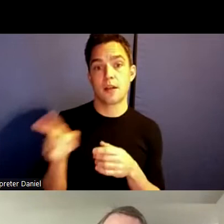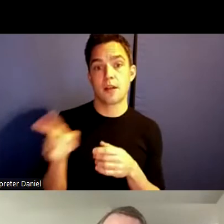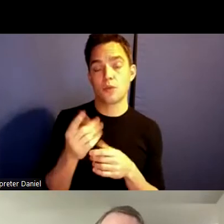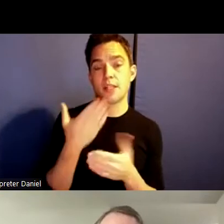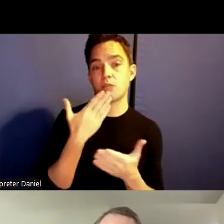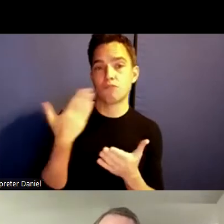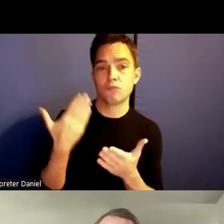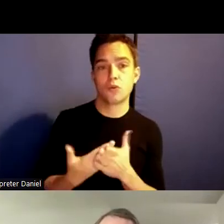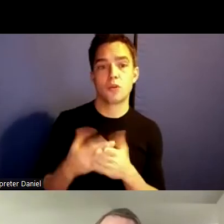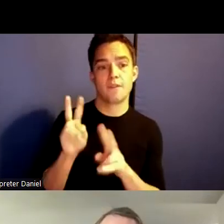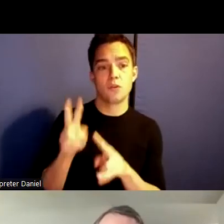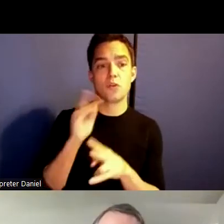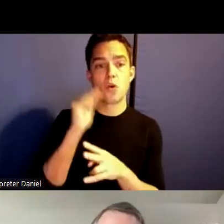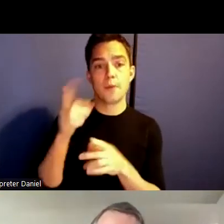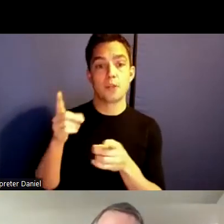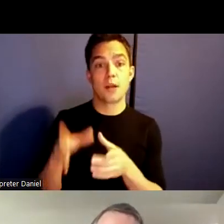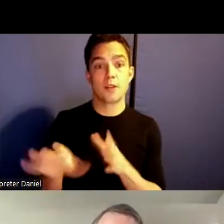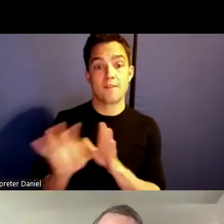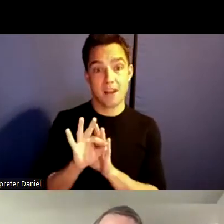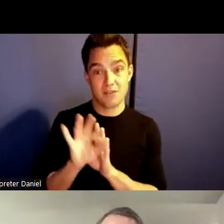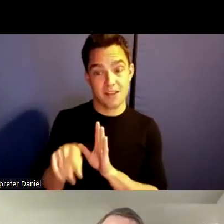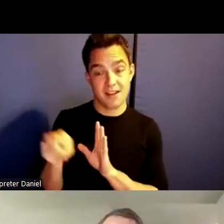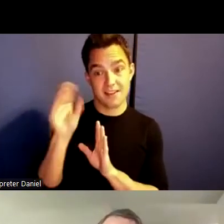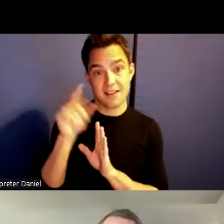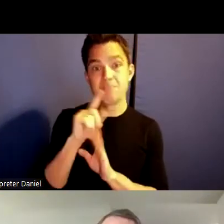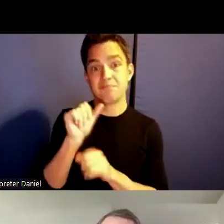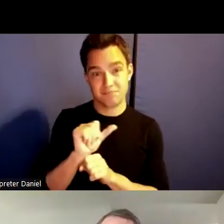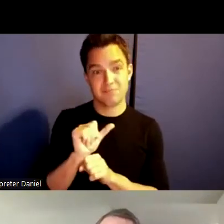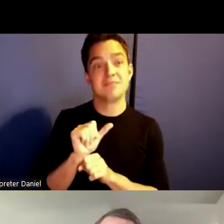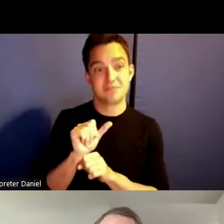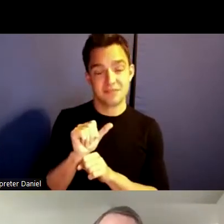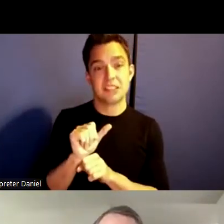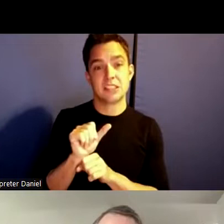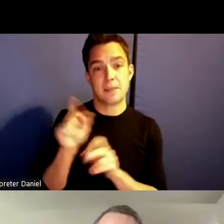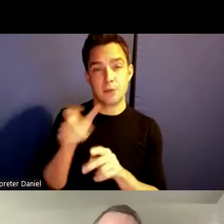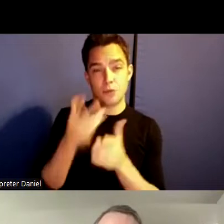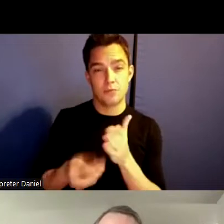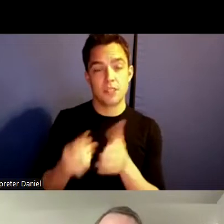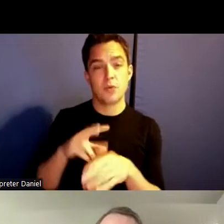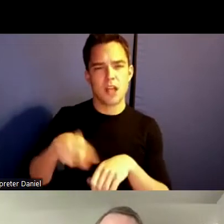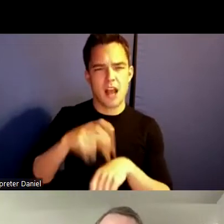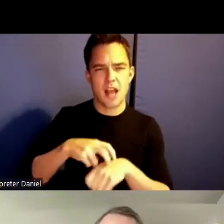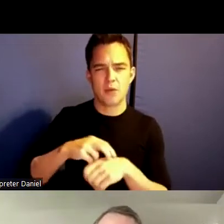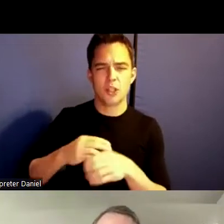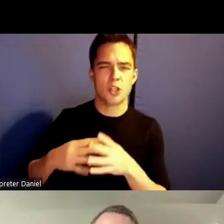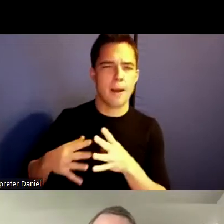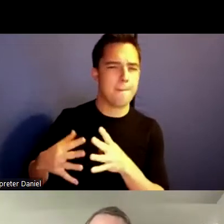Funeral Home director who found out that this guy really was where the guy who died was Irish to the core. And so everything